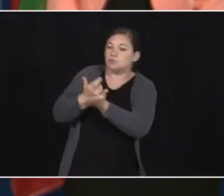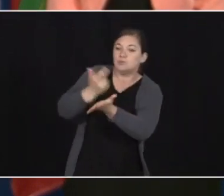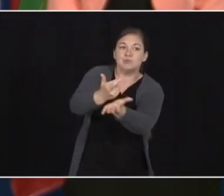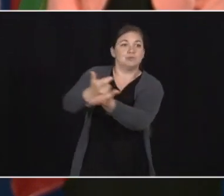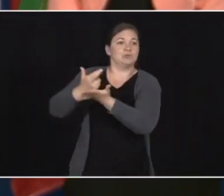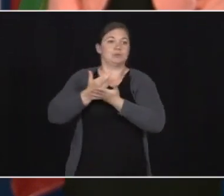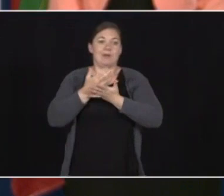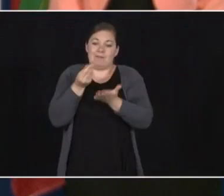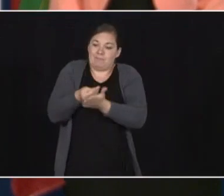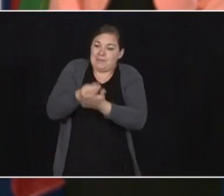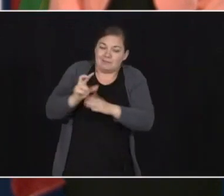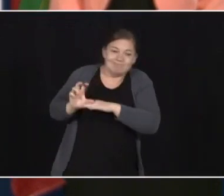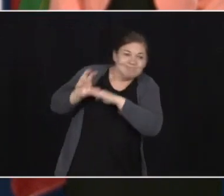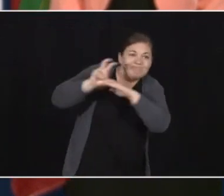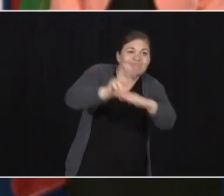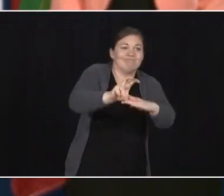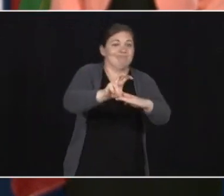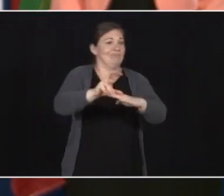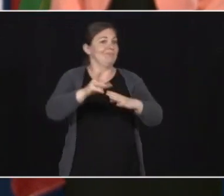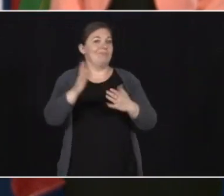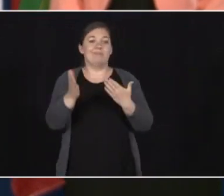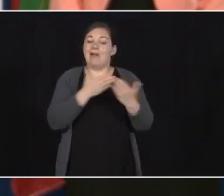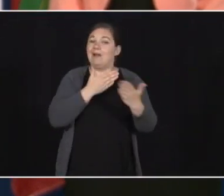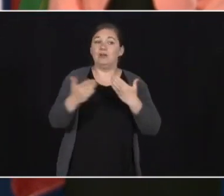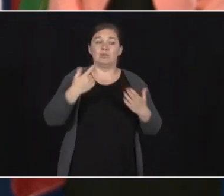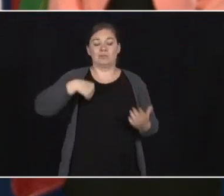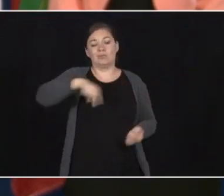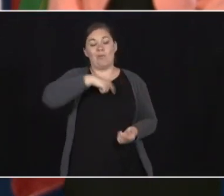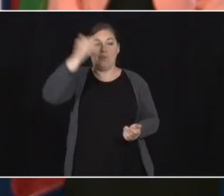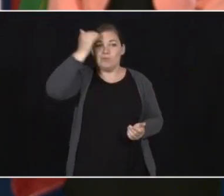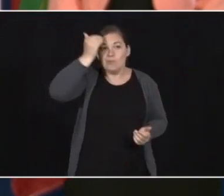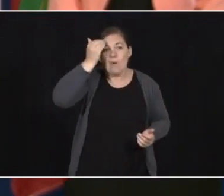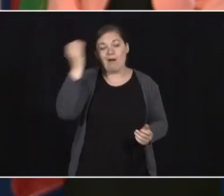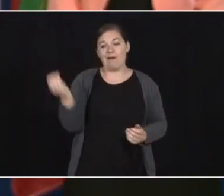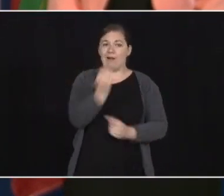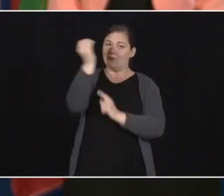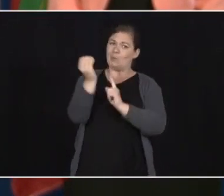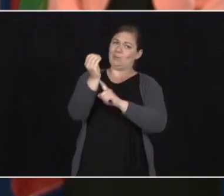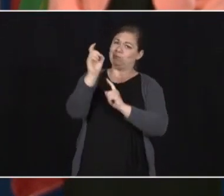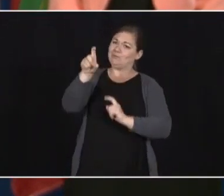that we must do better as a province, that we must do better as a country.